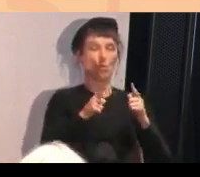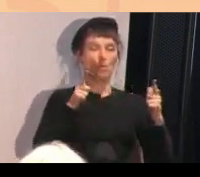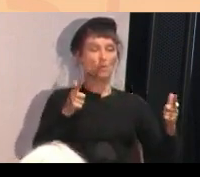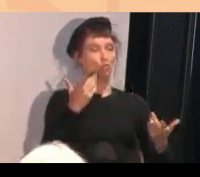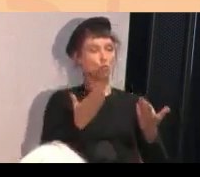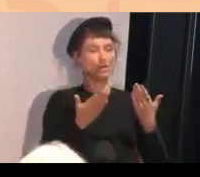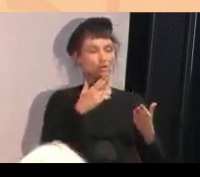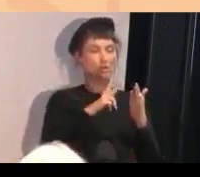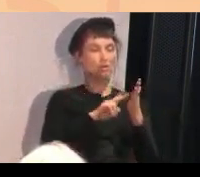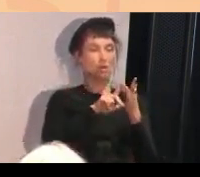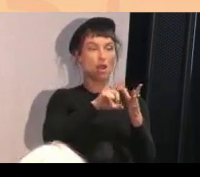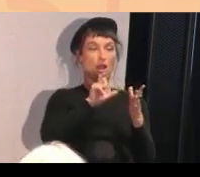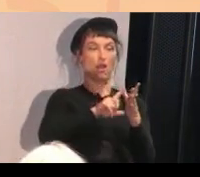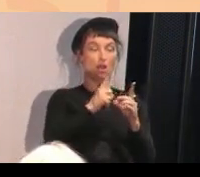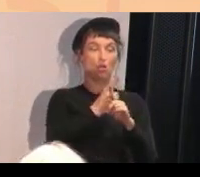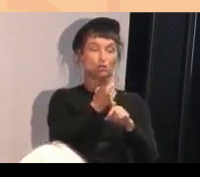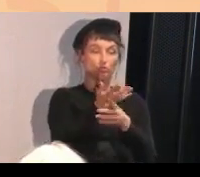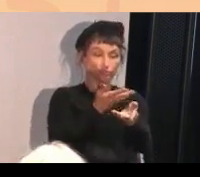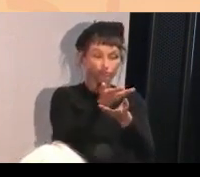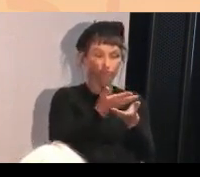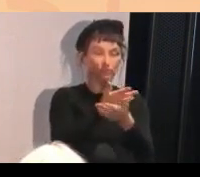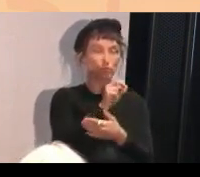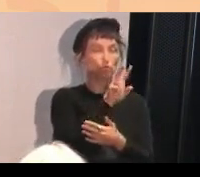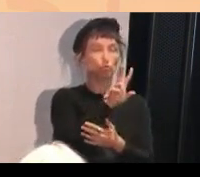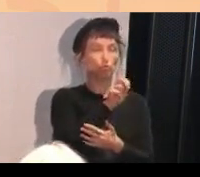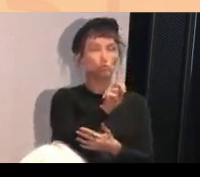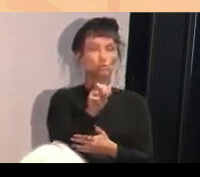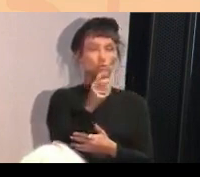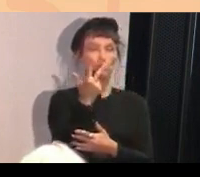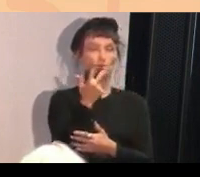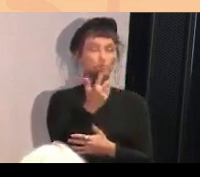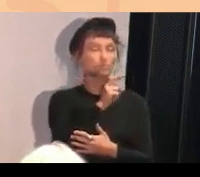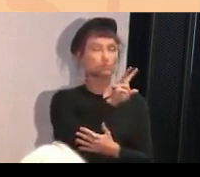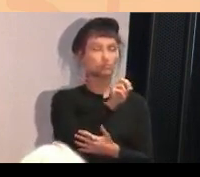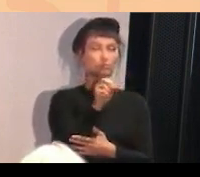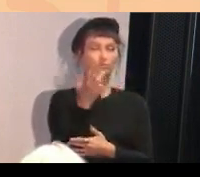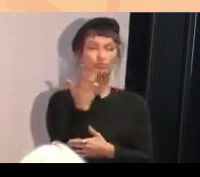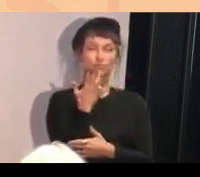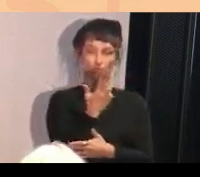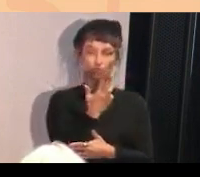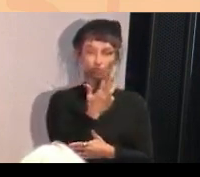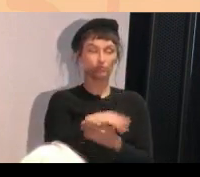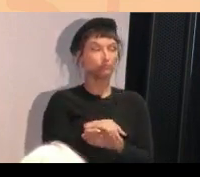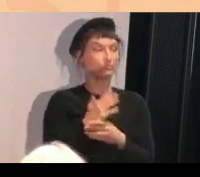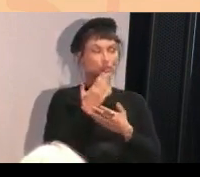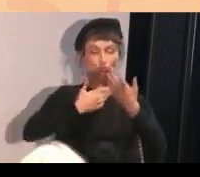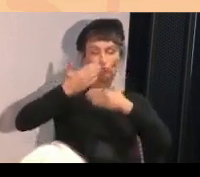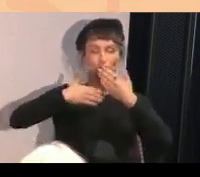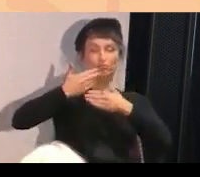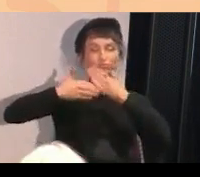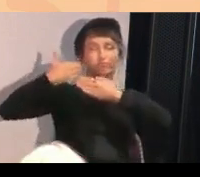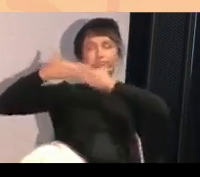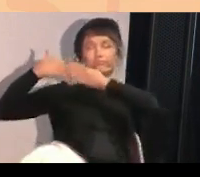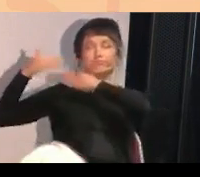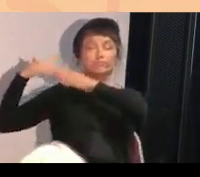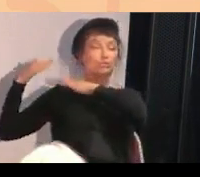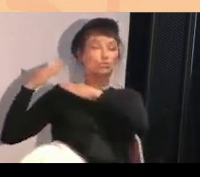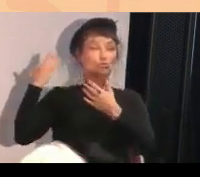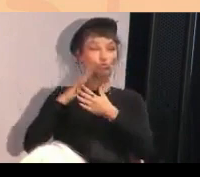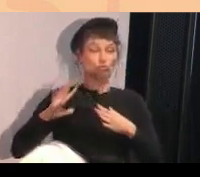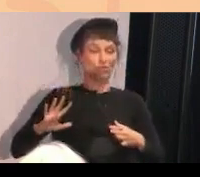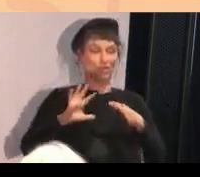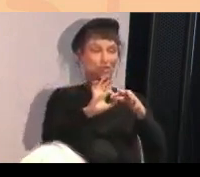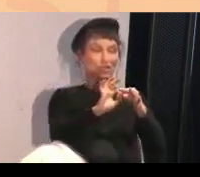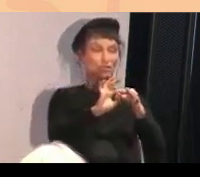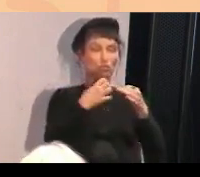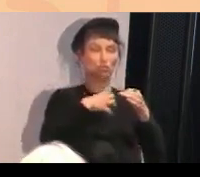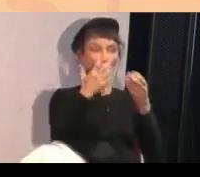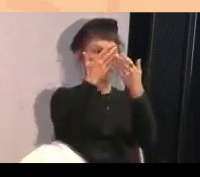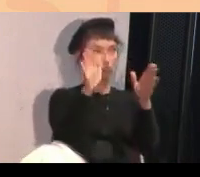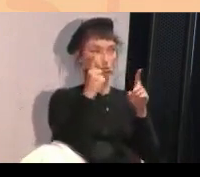in 2018 and 2019. it has a long history and is inextricably linked to broader conversations about